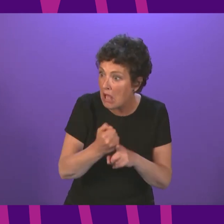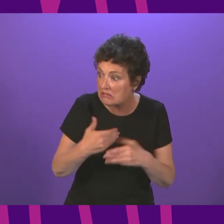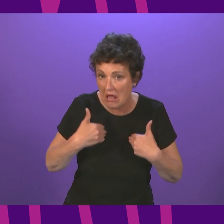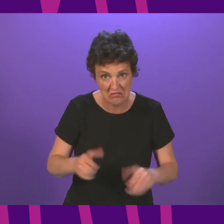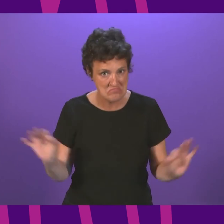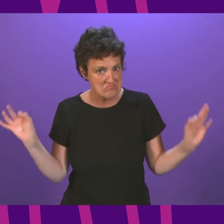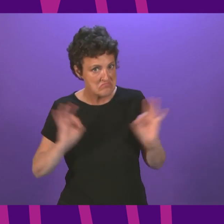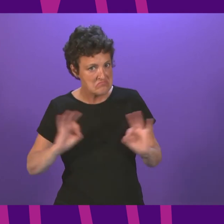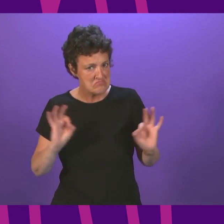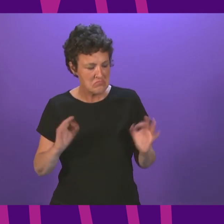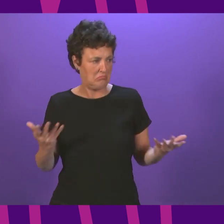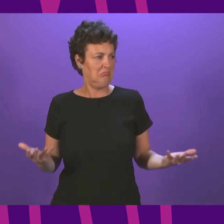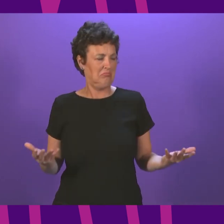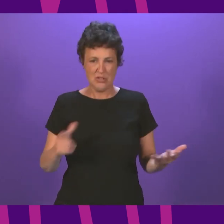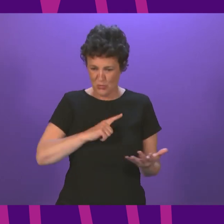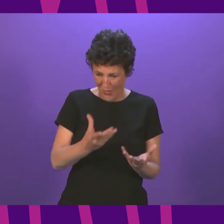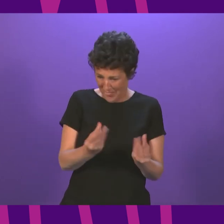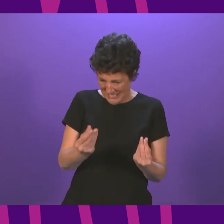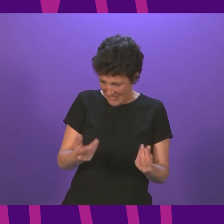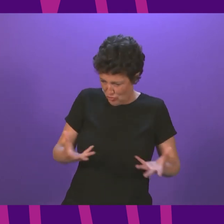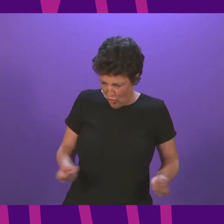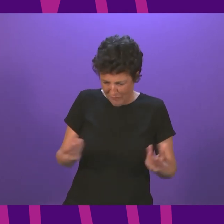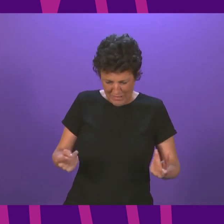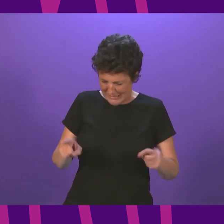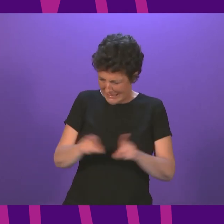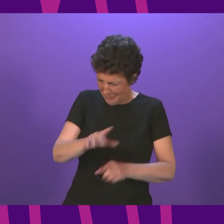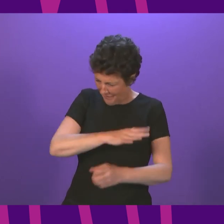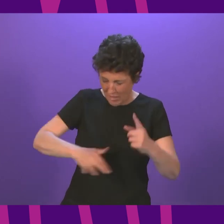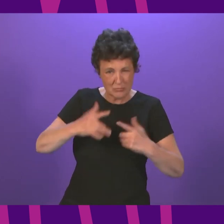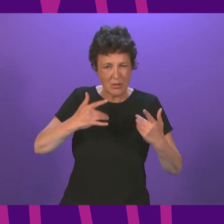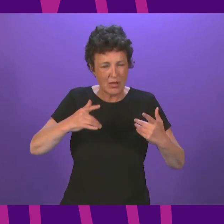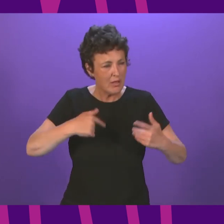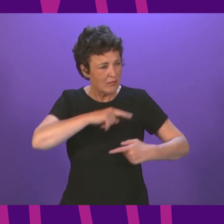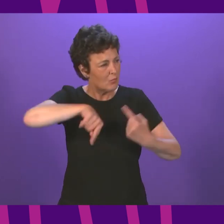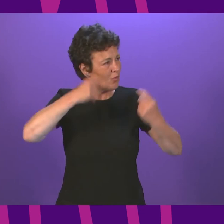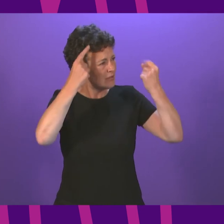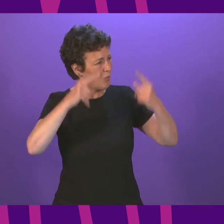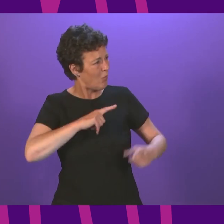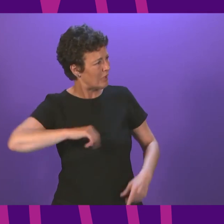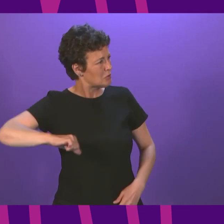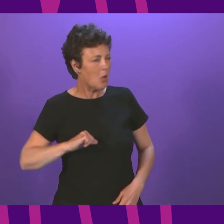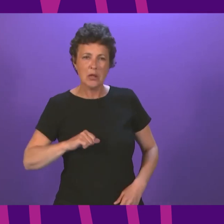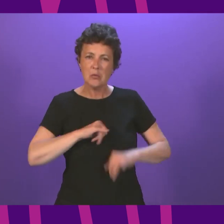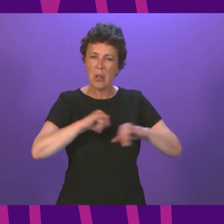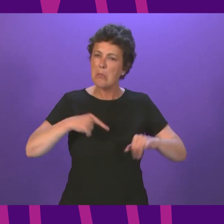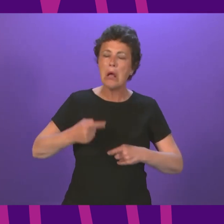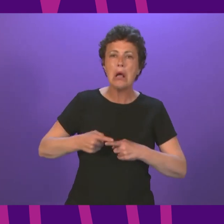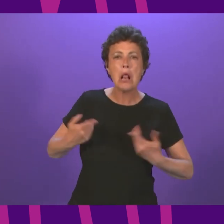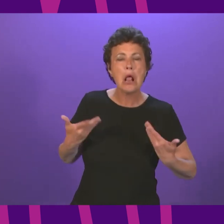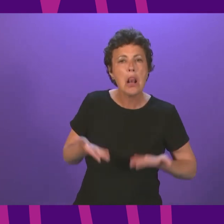economy and livelihoods and, as a consequence, might disrupt tenancies. We must try to avoid that disruption for individuals, because they deserve our support.